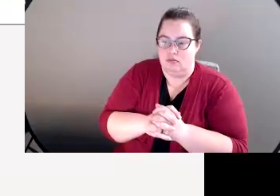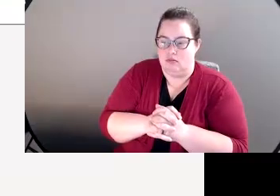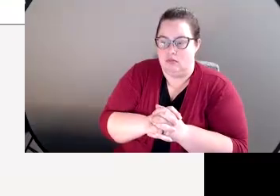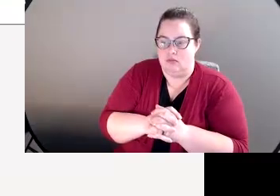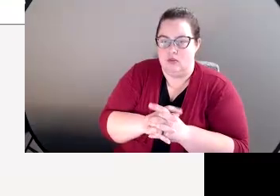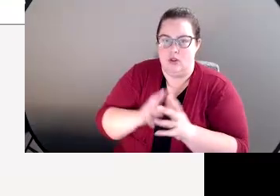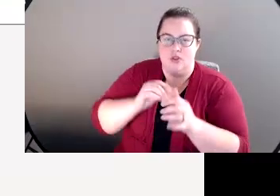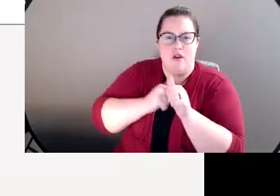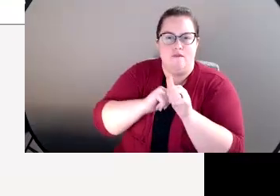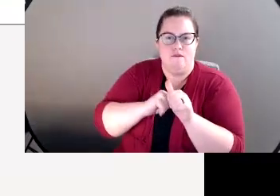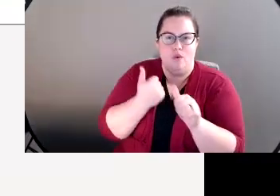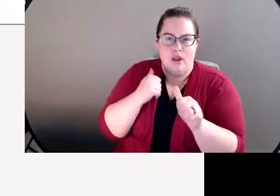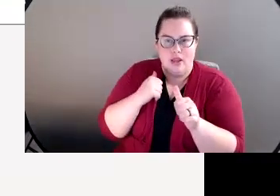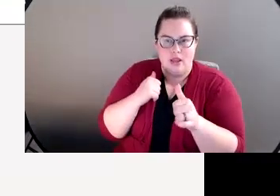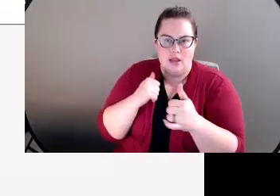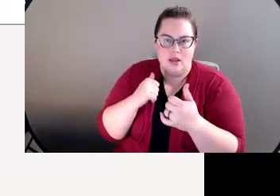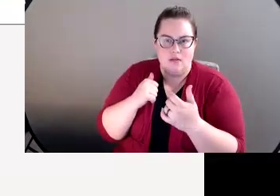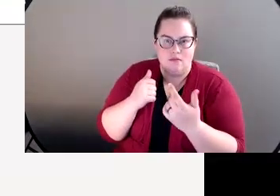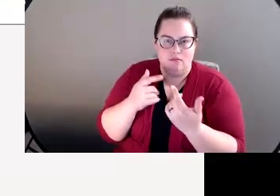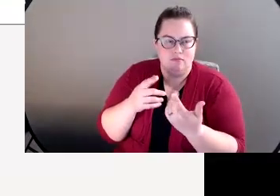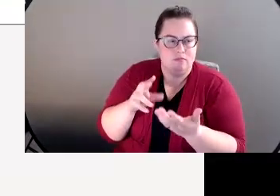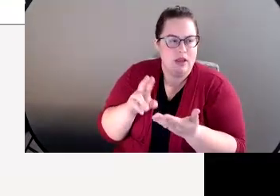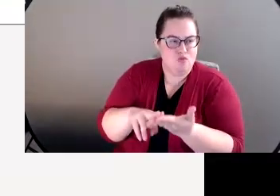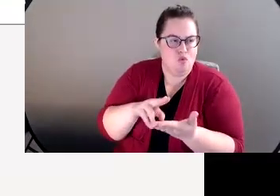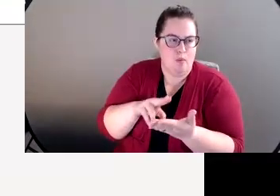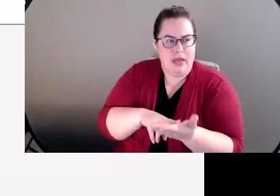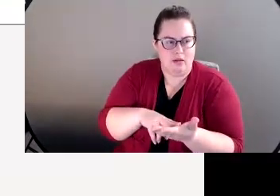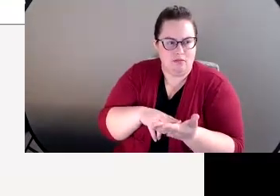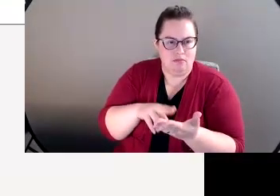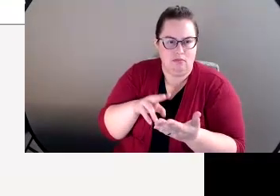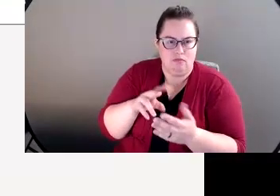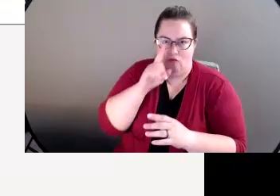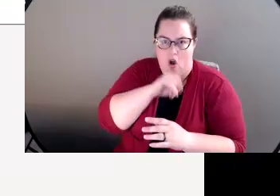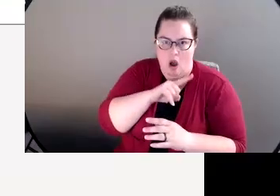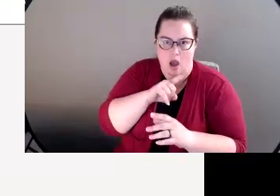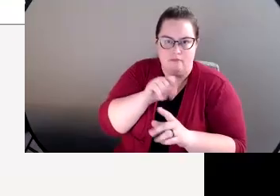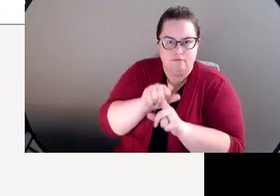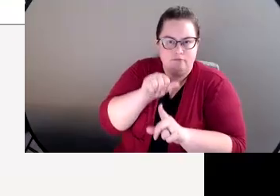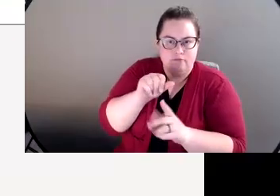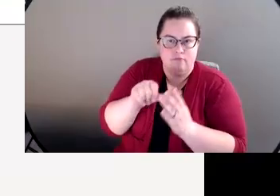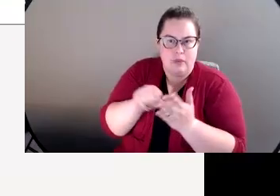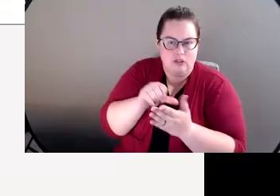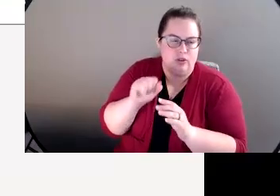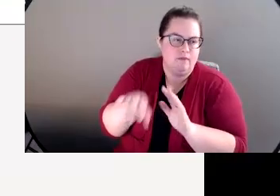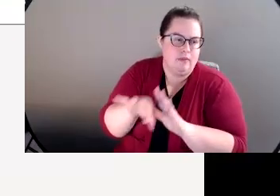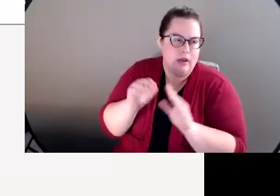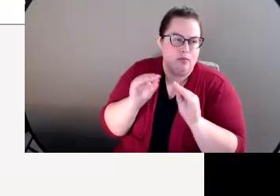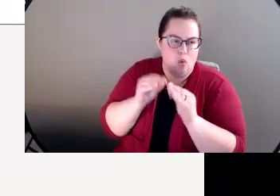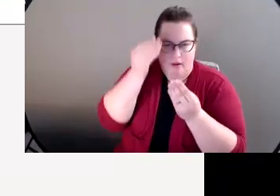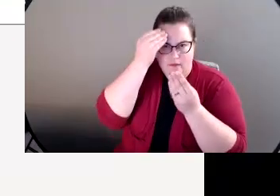as well. Regarding the guidelines that were shared with faculty last semester.